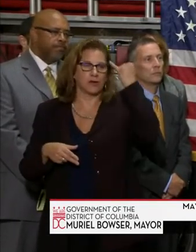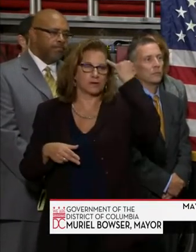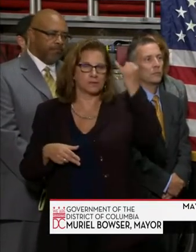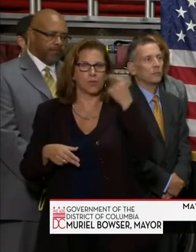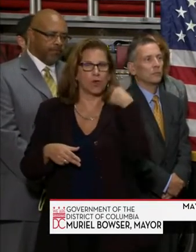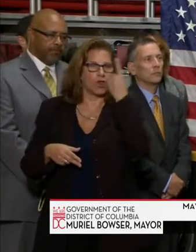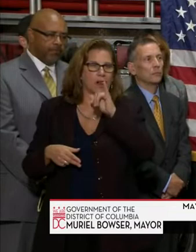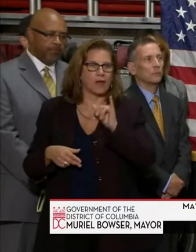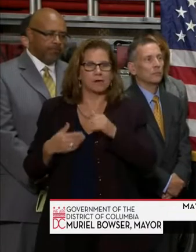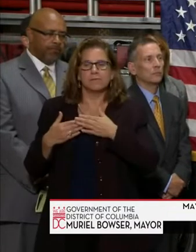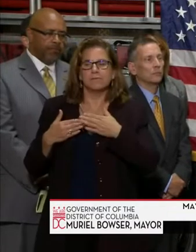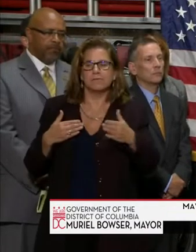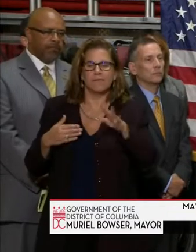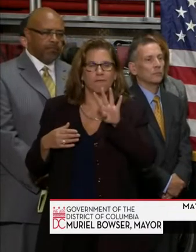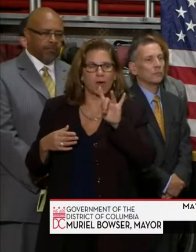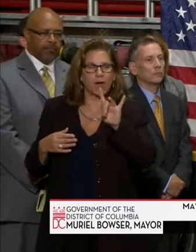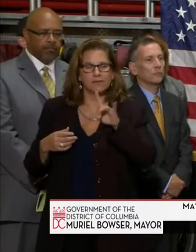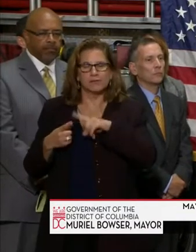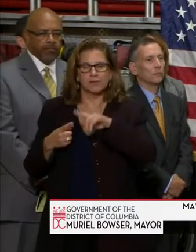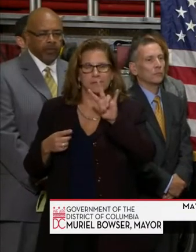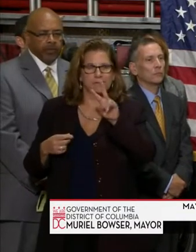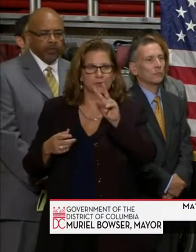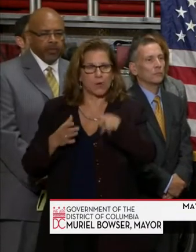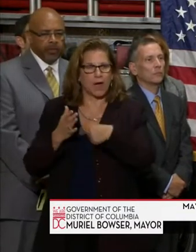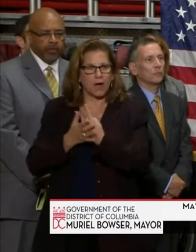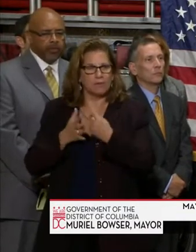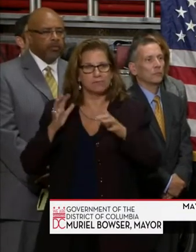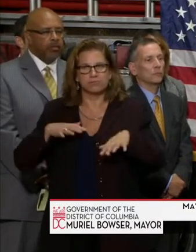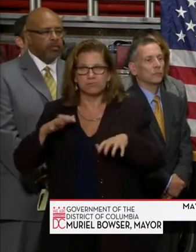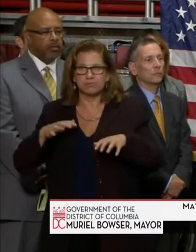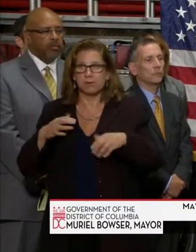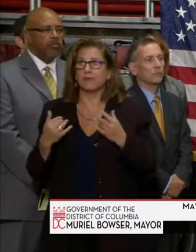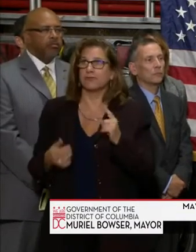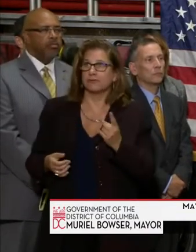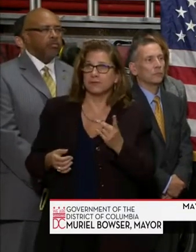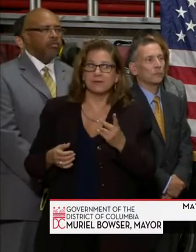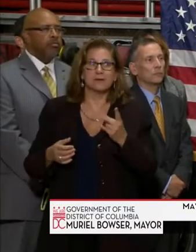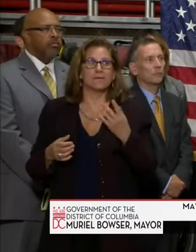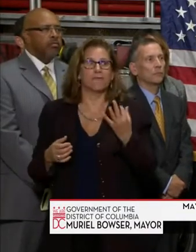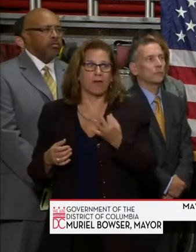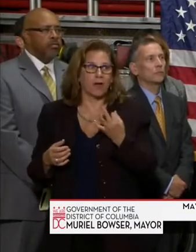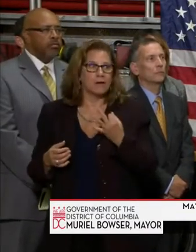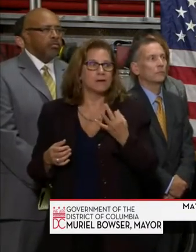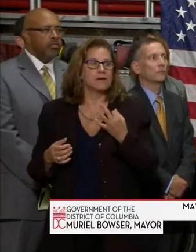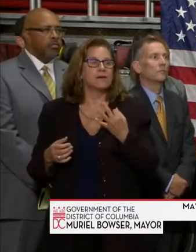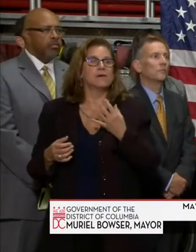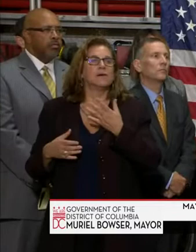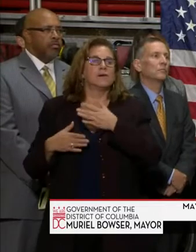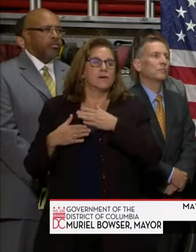SO WE WILL SEE -- WE WILL BEGIN TO SEE RAINS THURSDAY NIGHT INTO FRIDAY AND THROUGHOUT THE WEEKEND IF THE CURRENT FORECAST